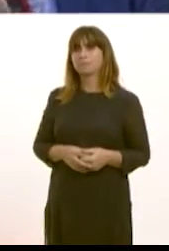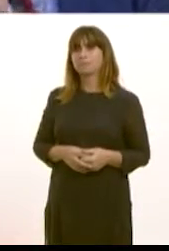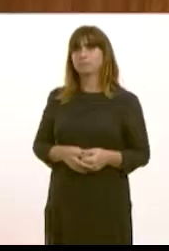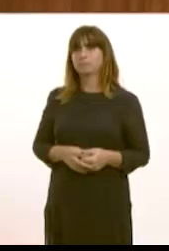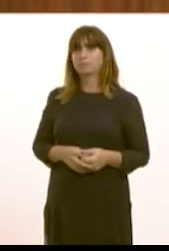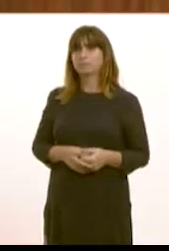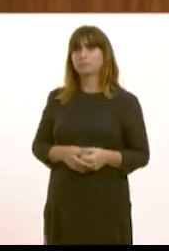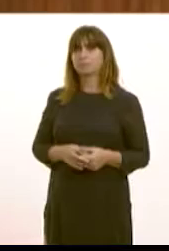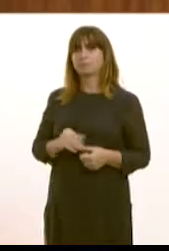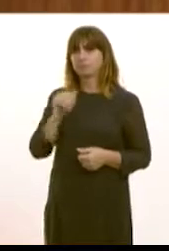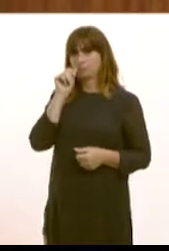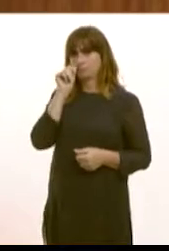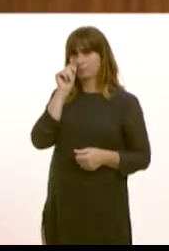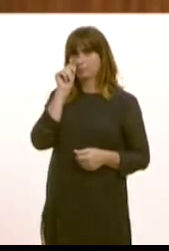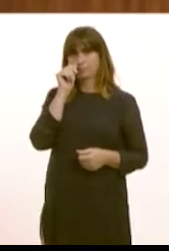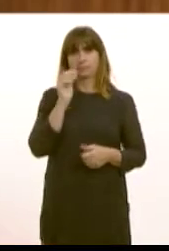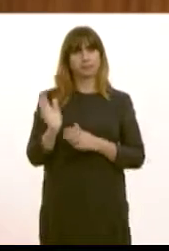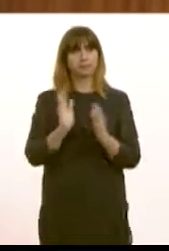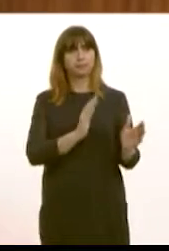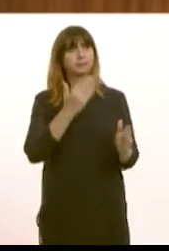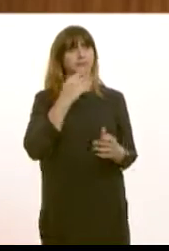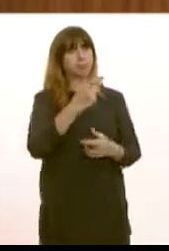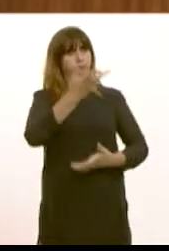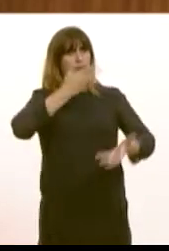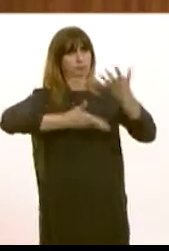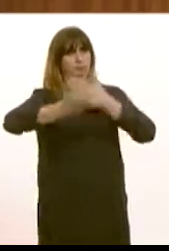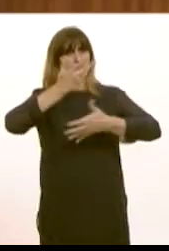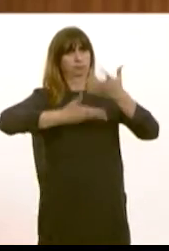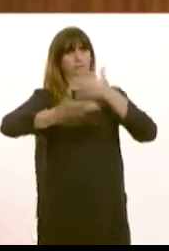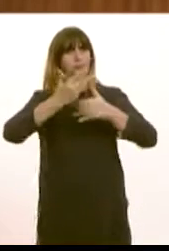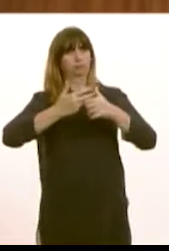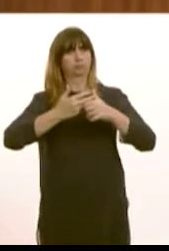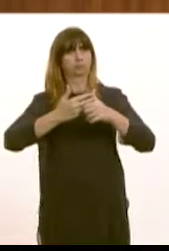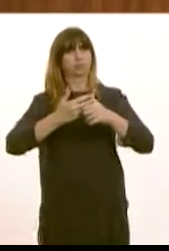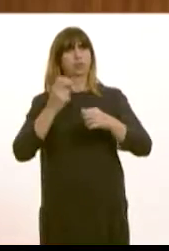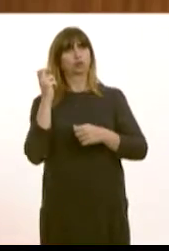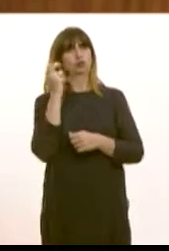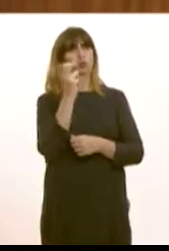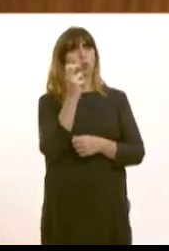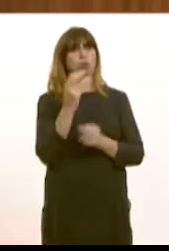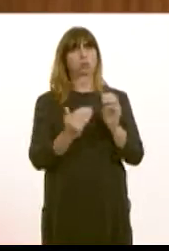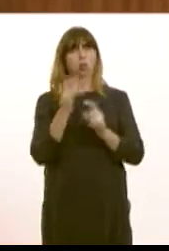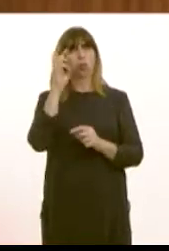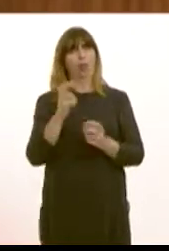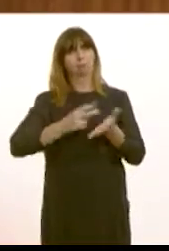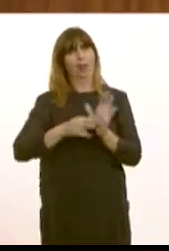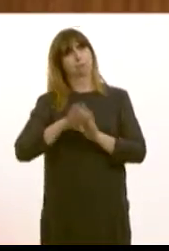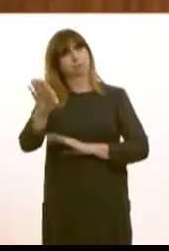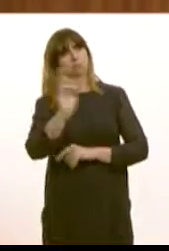Will the First Minister outline the Welsh Government's plans for future transport provision in North Wales? OAQ(5)0123(FM) Carwyn Jones: We are taking a number of actions